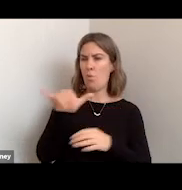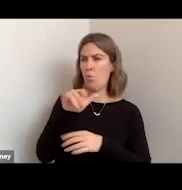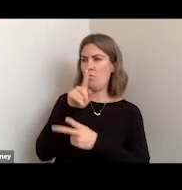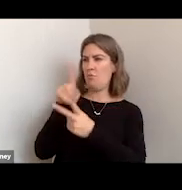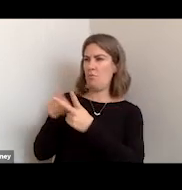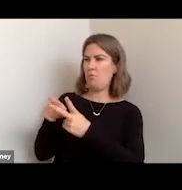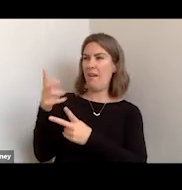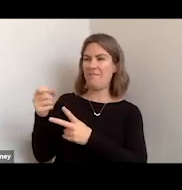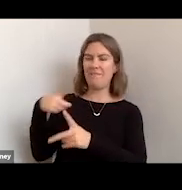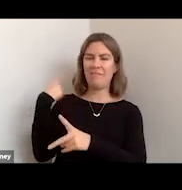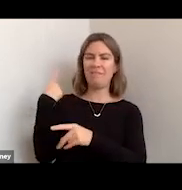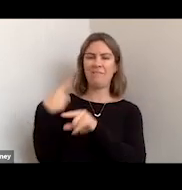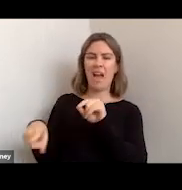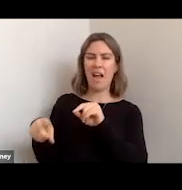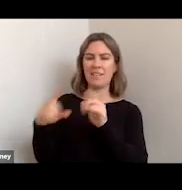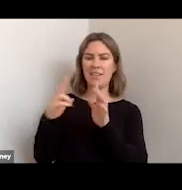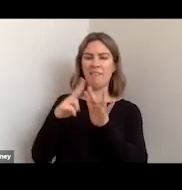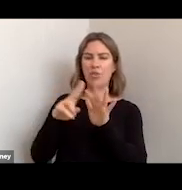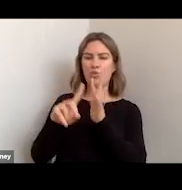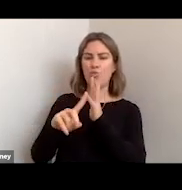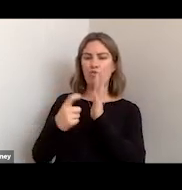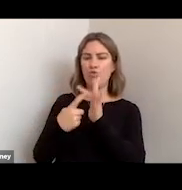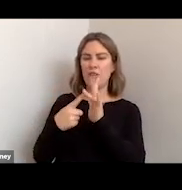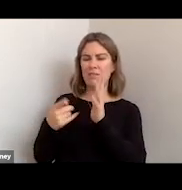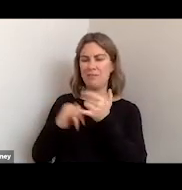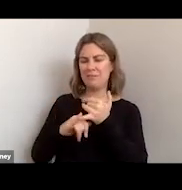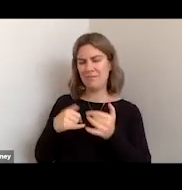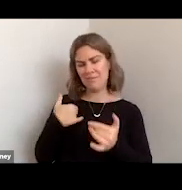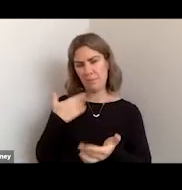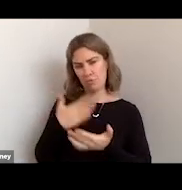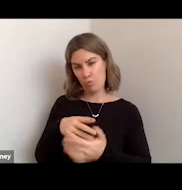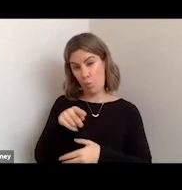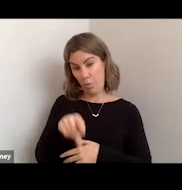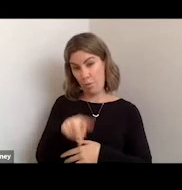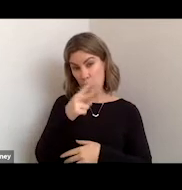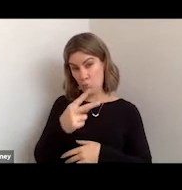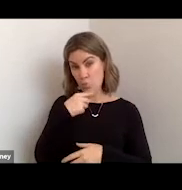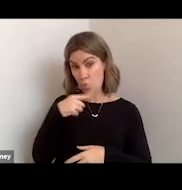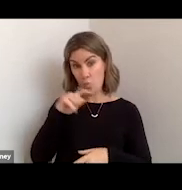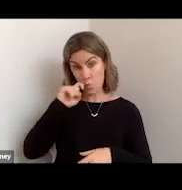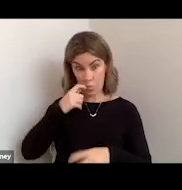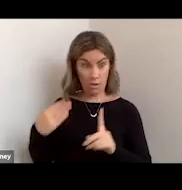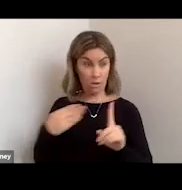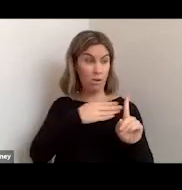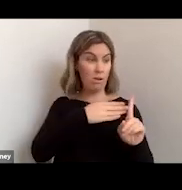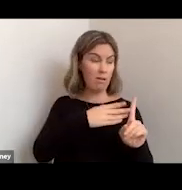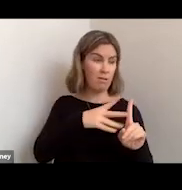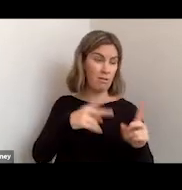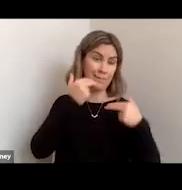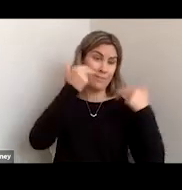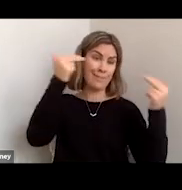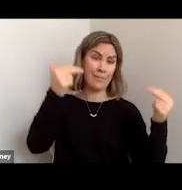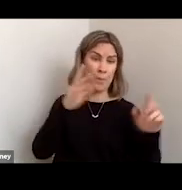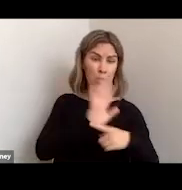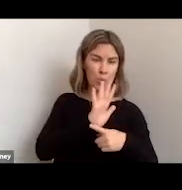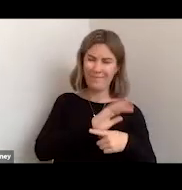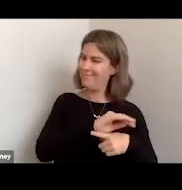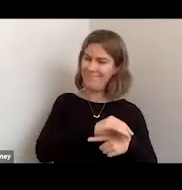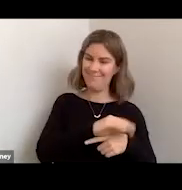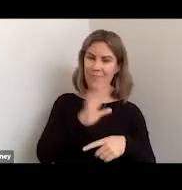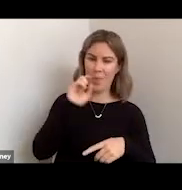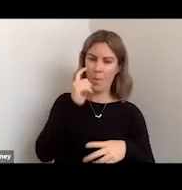let's go see Les Mis", I know where their preference would be.